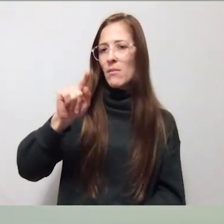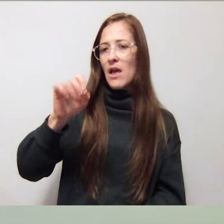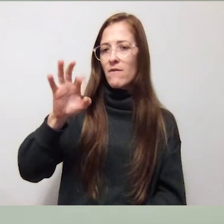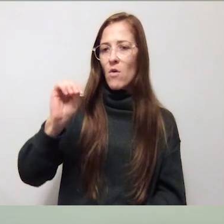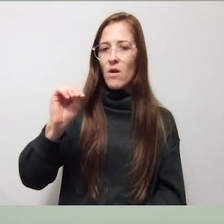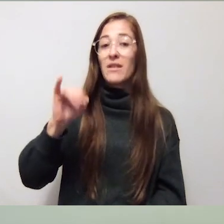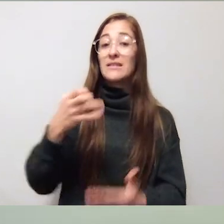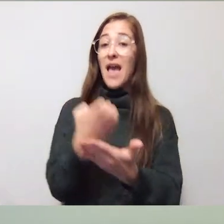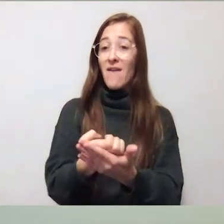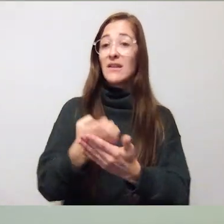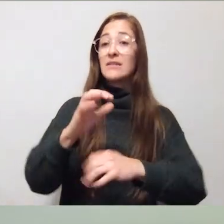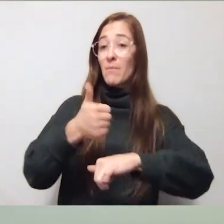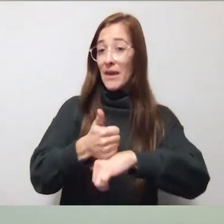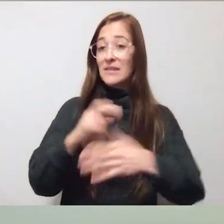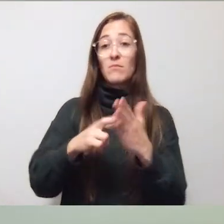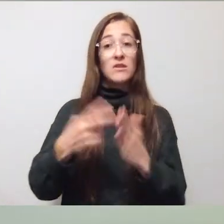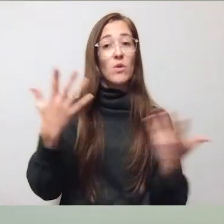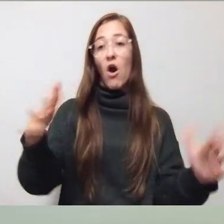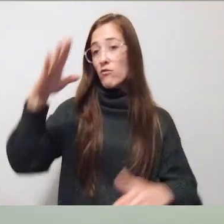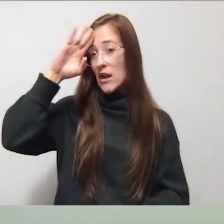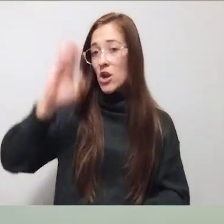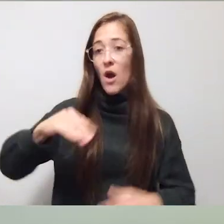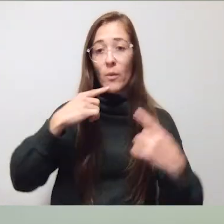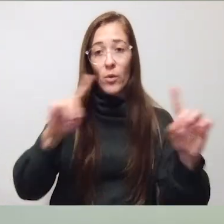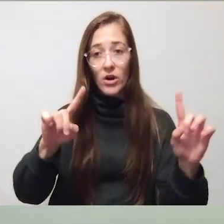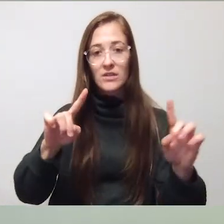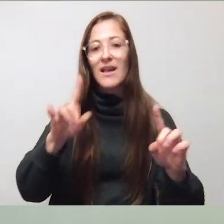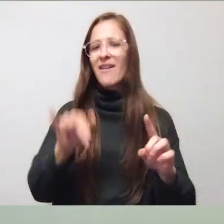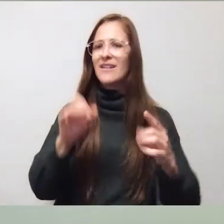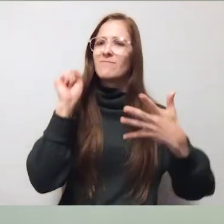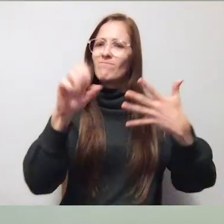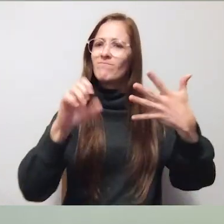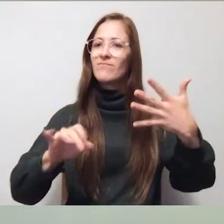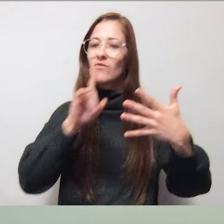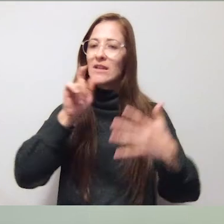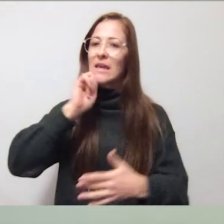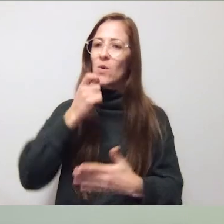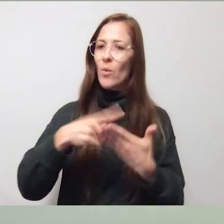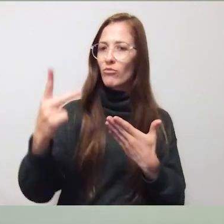So we know that it works and that's just to name a couple of the really cool programs that we've implemented.